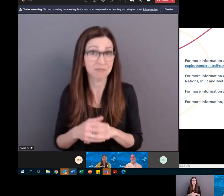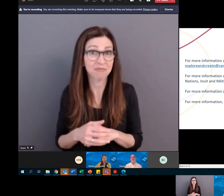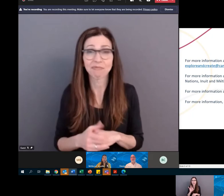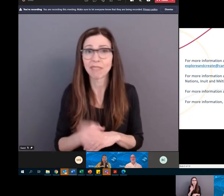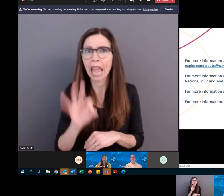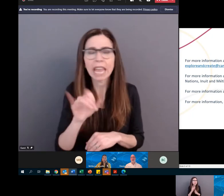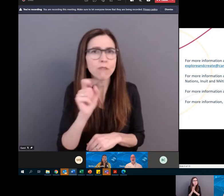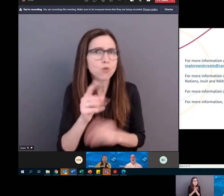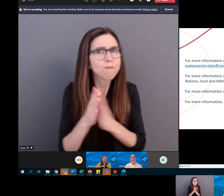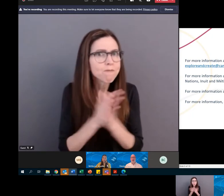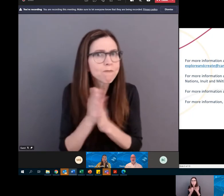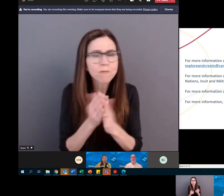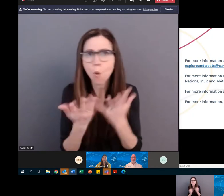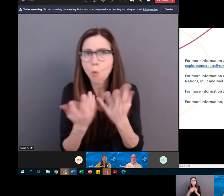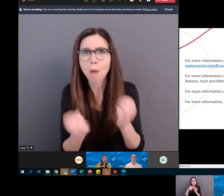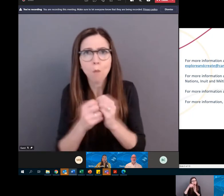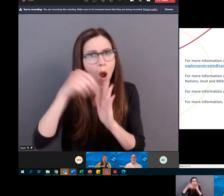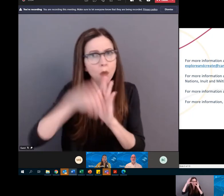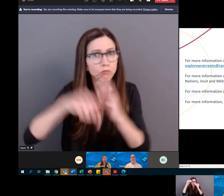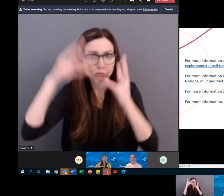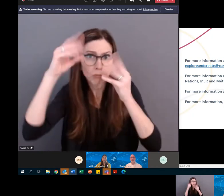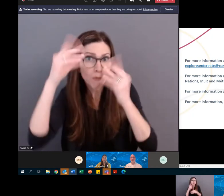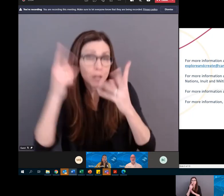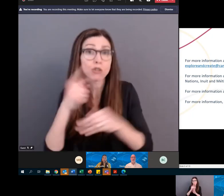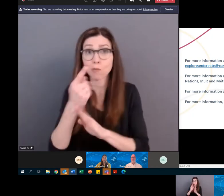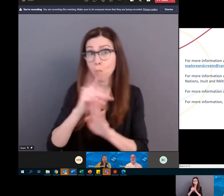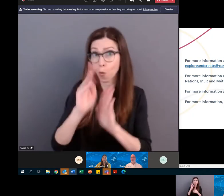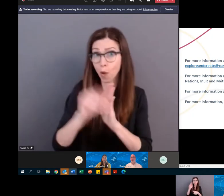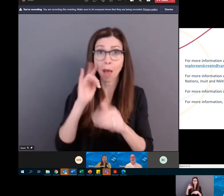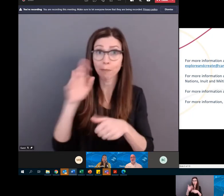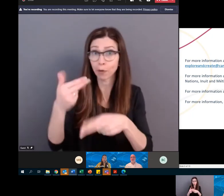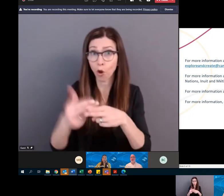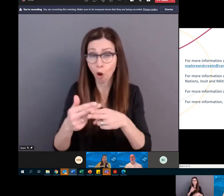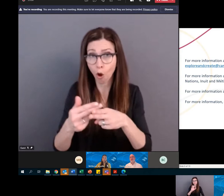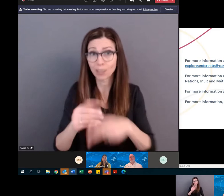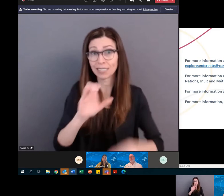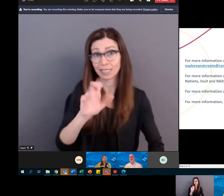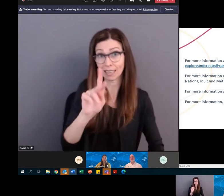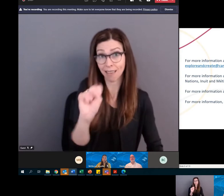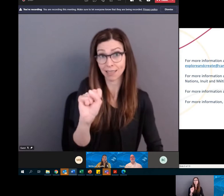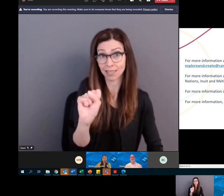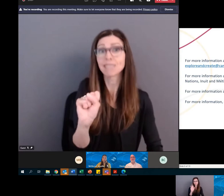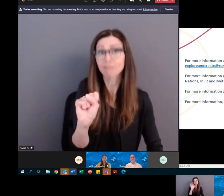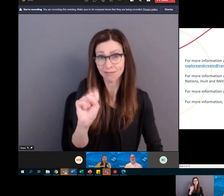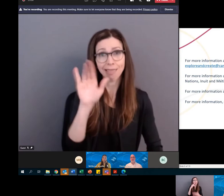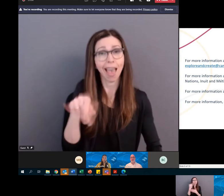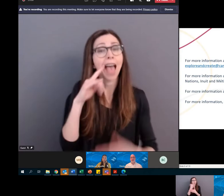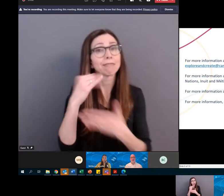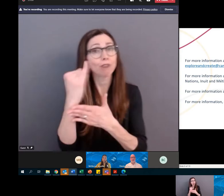information on our program called Creating, Knowing and Sharing: The Arts